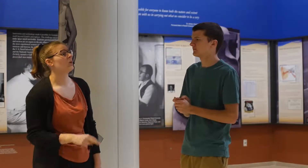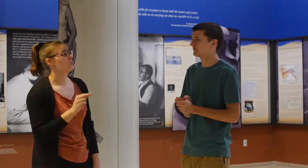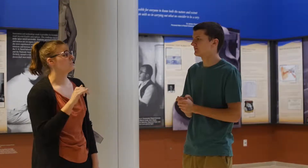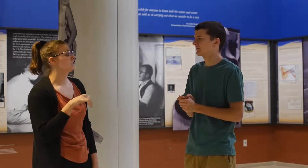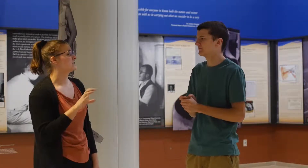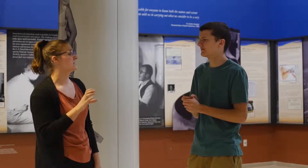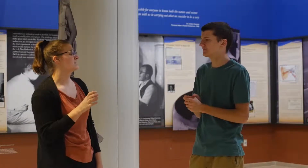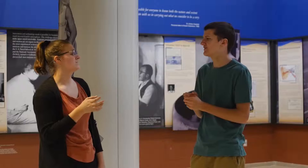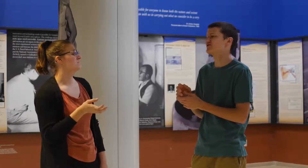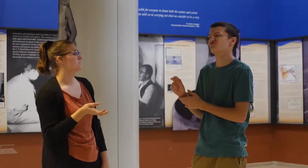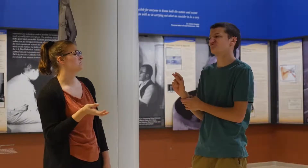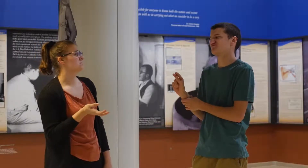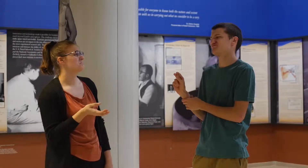New York City? No.